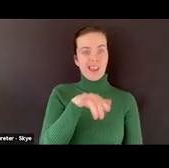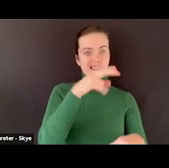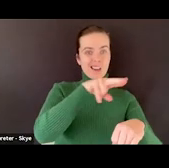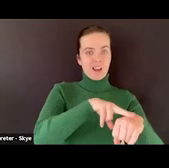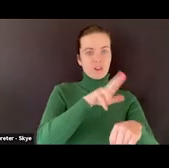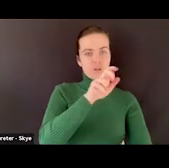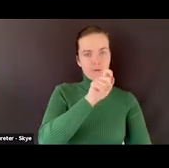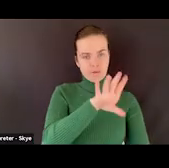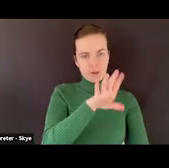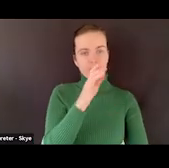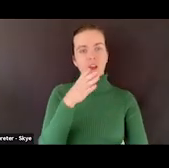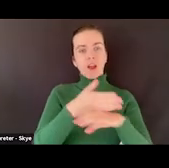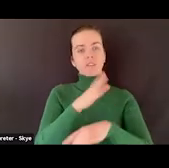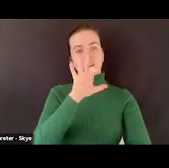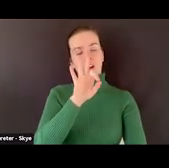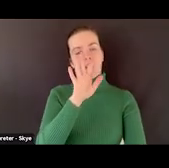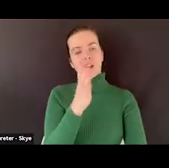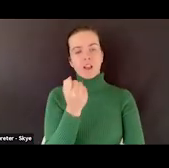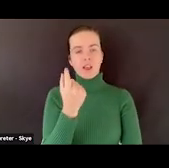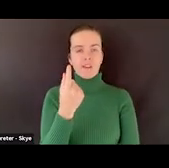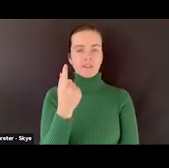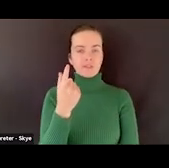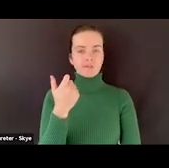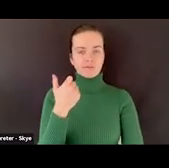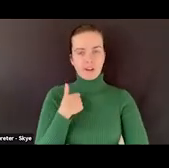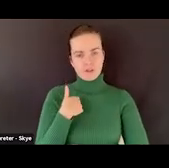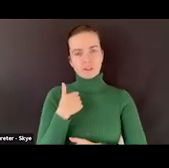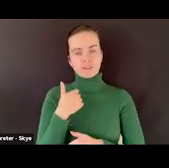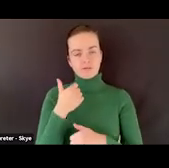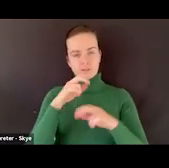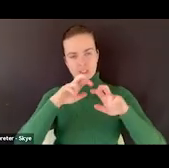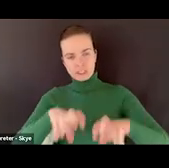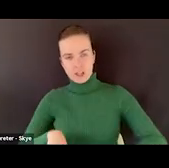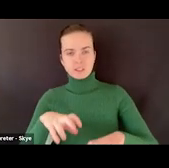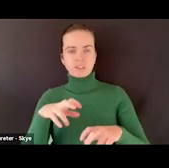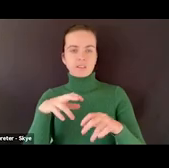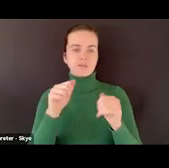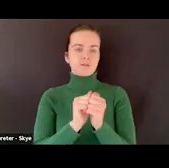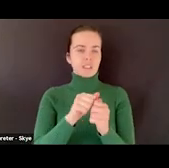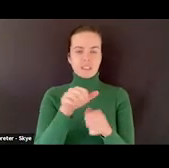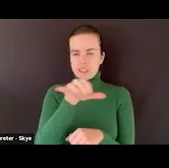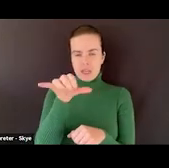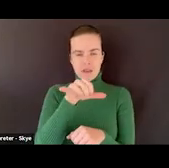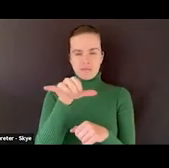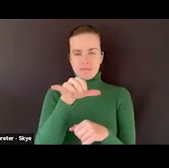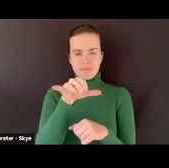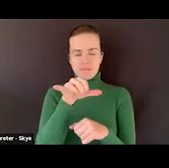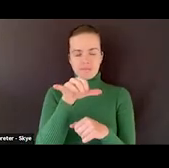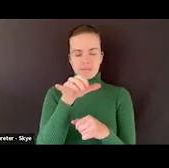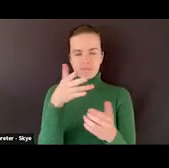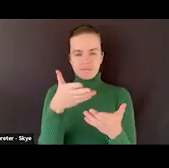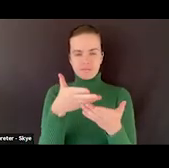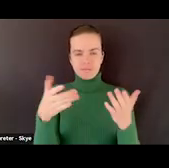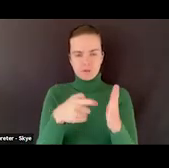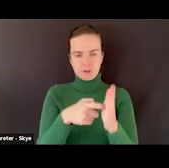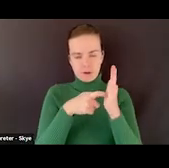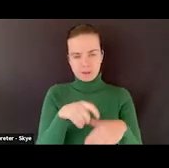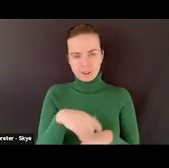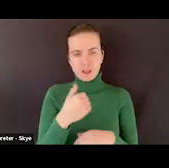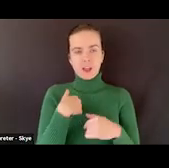of post 911 US combat veterans assessed with the same items. They had 17 items in theirs;